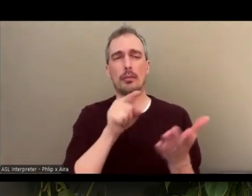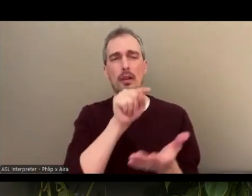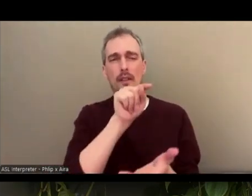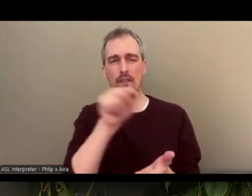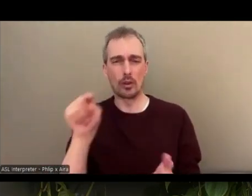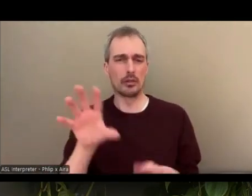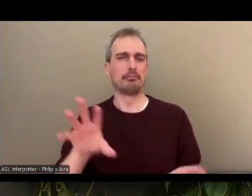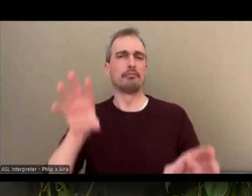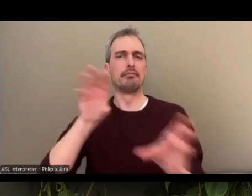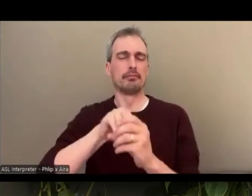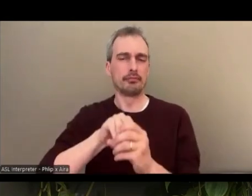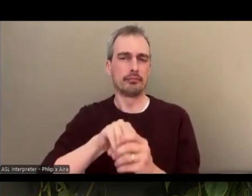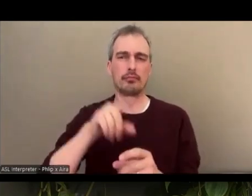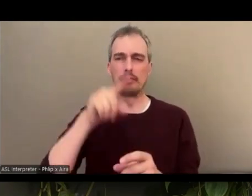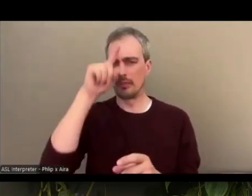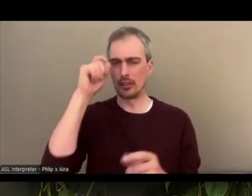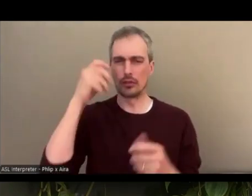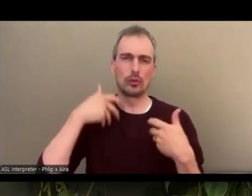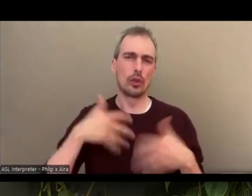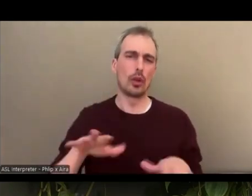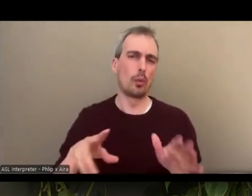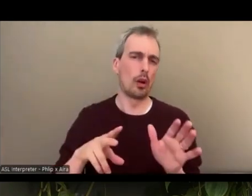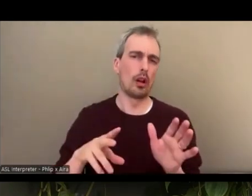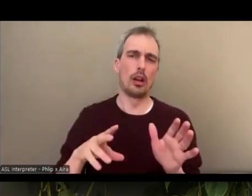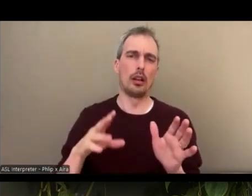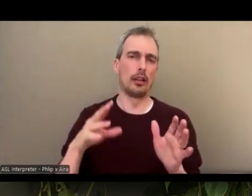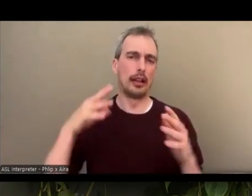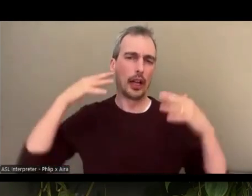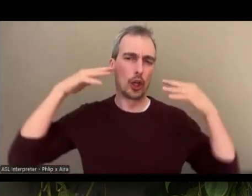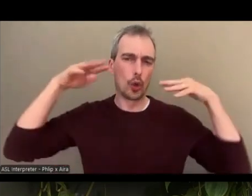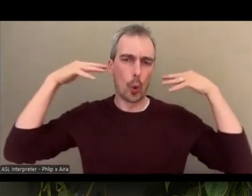form of duplicate issues or issues your organization might consider low priority.